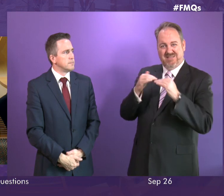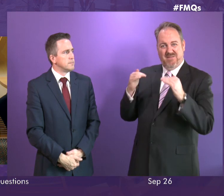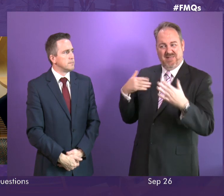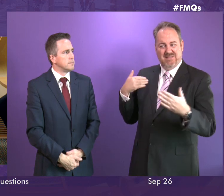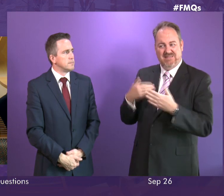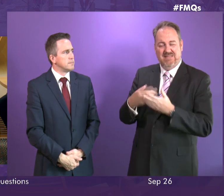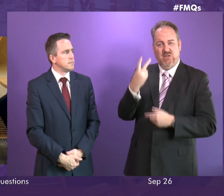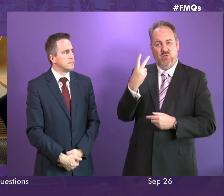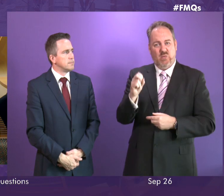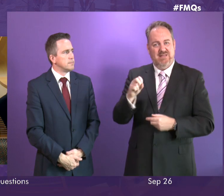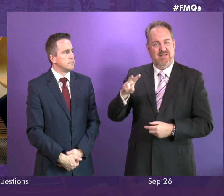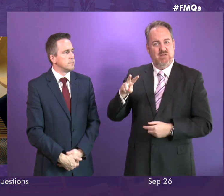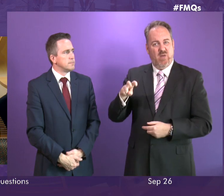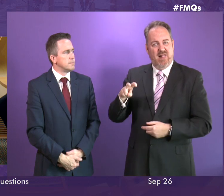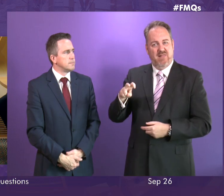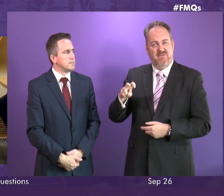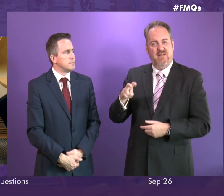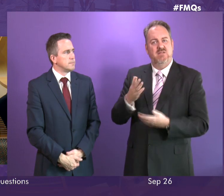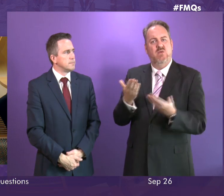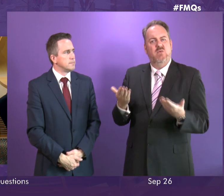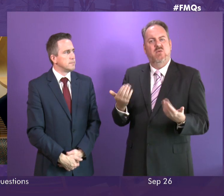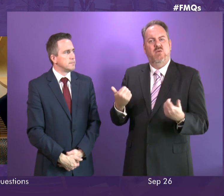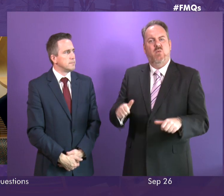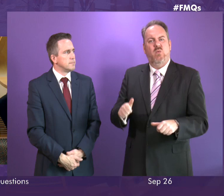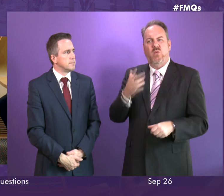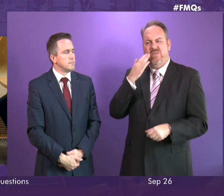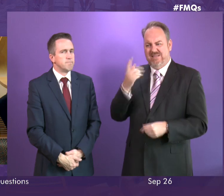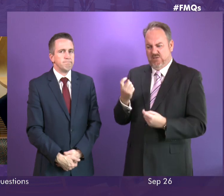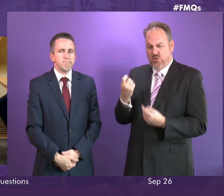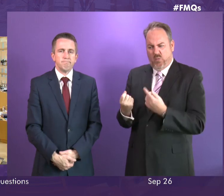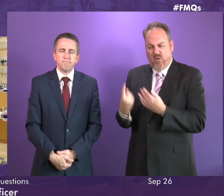2012. At what point does an anomaly become a trend?